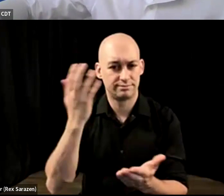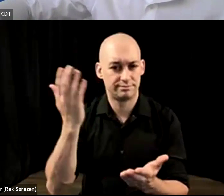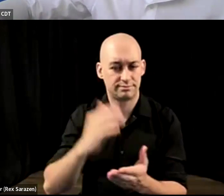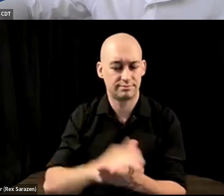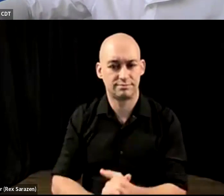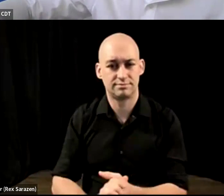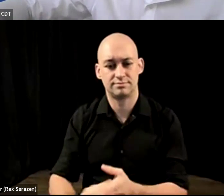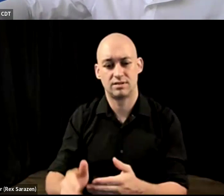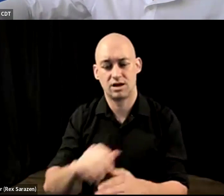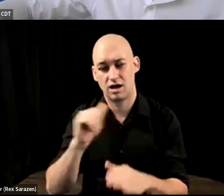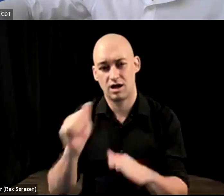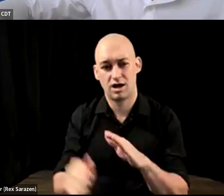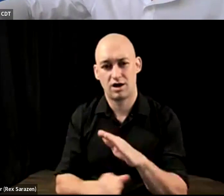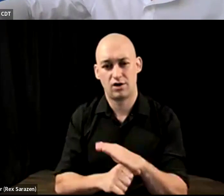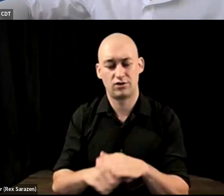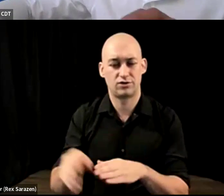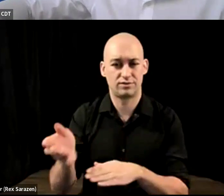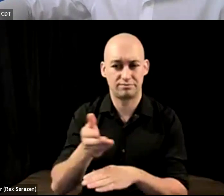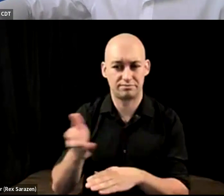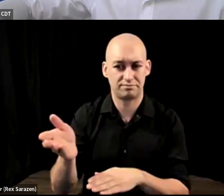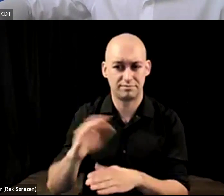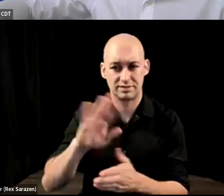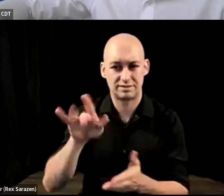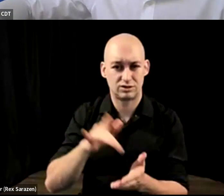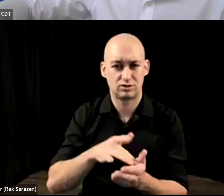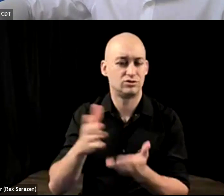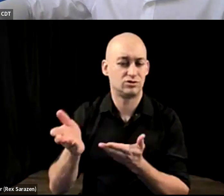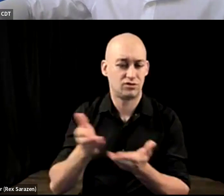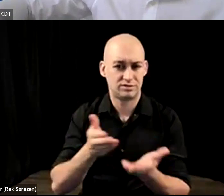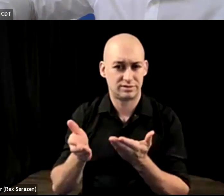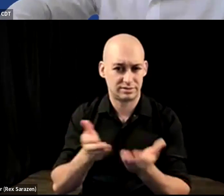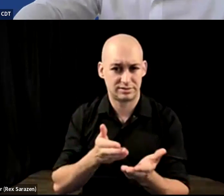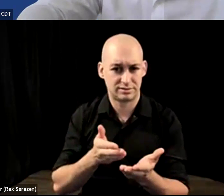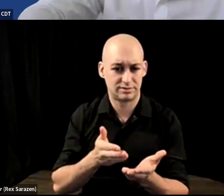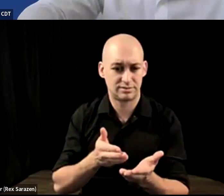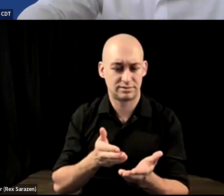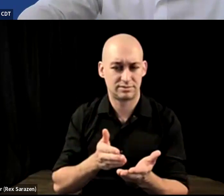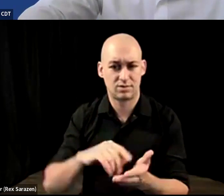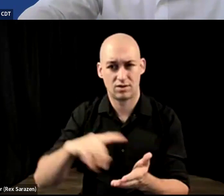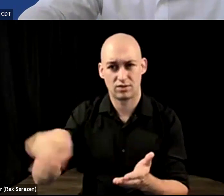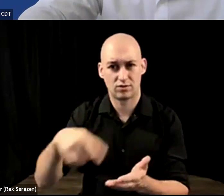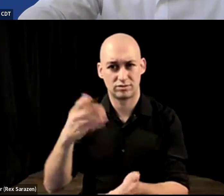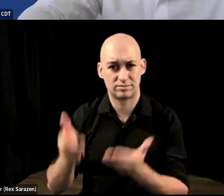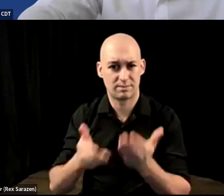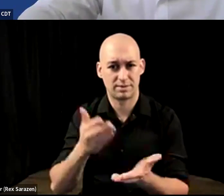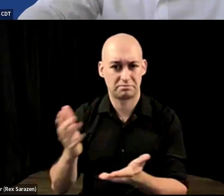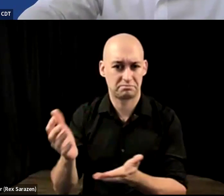under the auspices of centralized services that, you know, those might be procured and